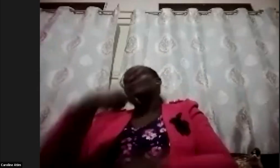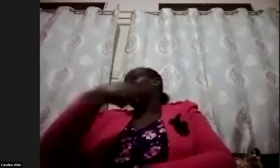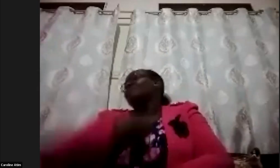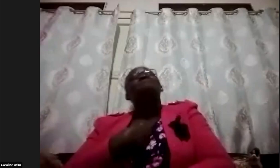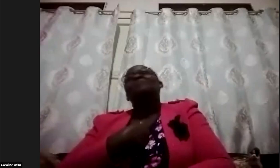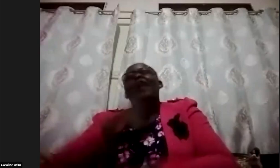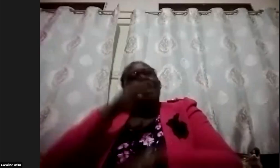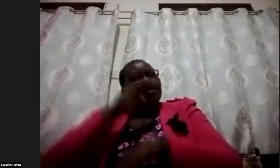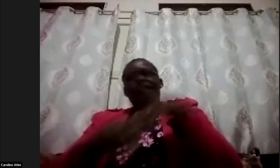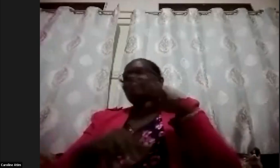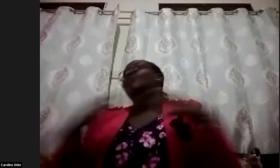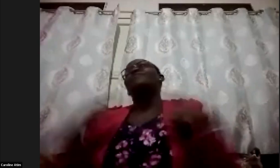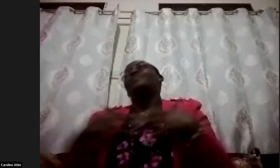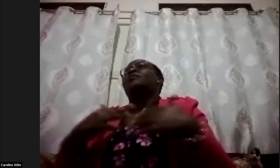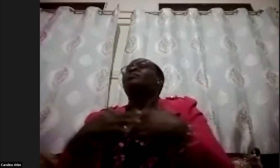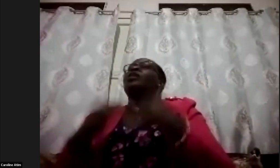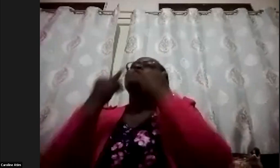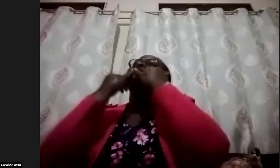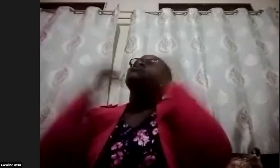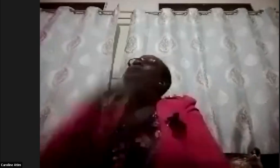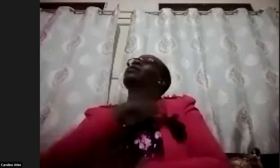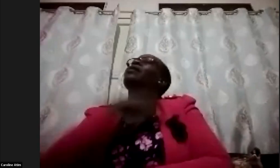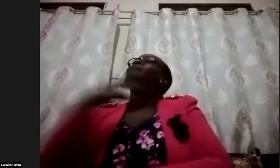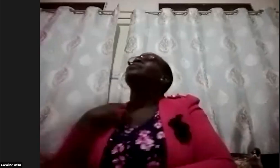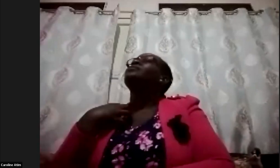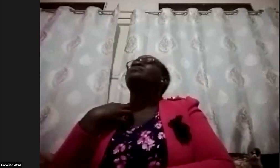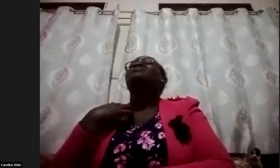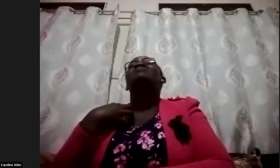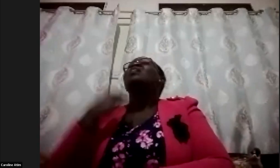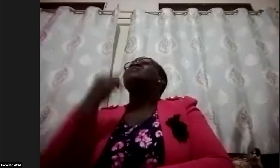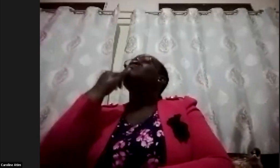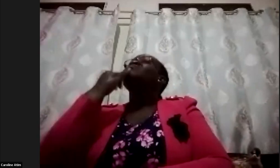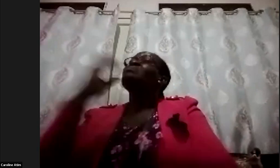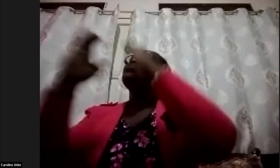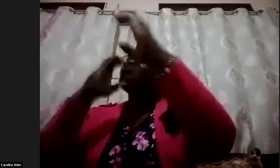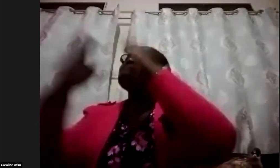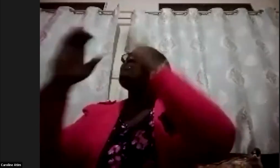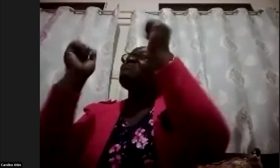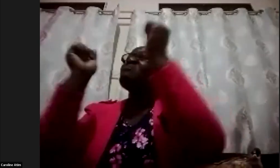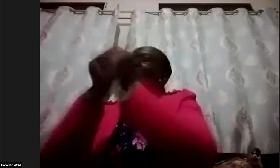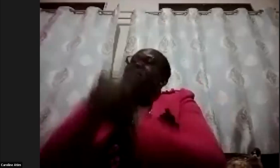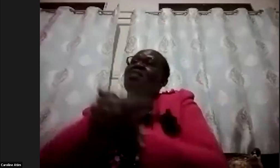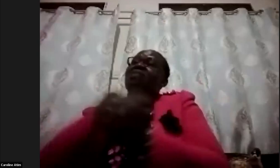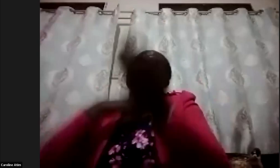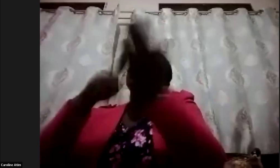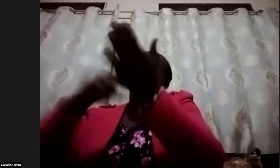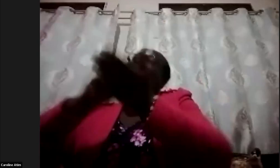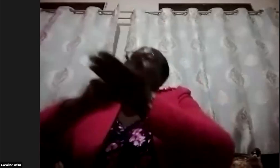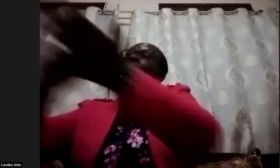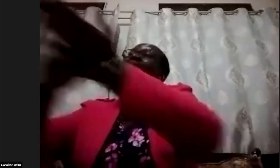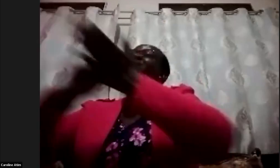worried. But I kept my faith strong and I wouldn't fear the army. I told them I would write